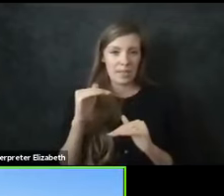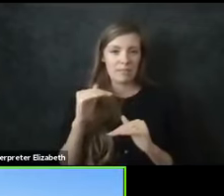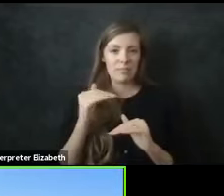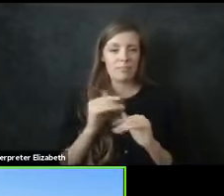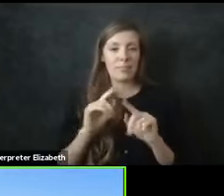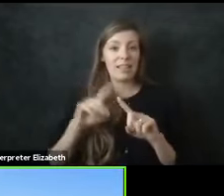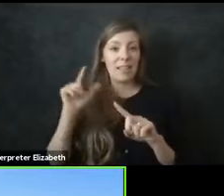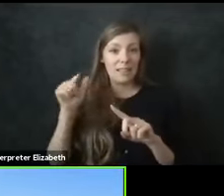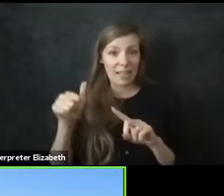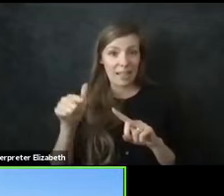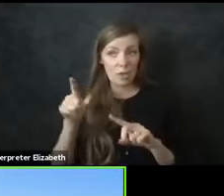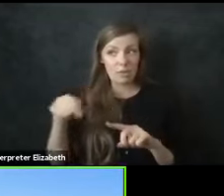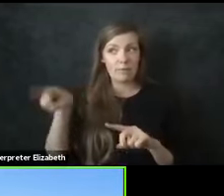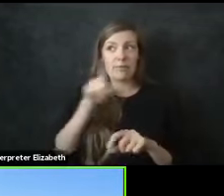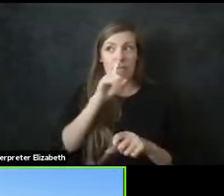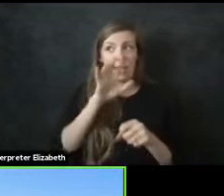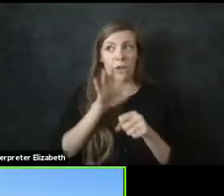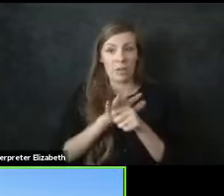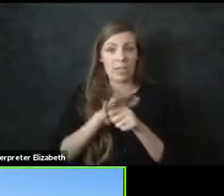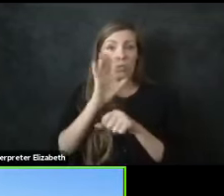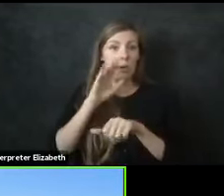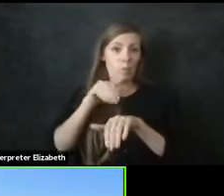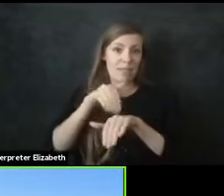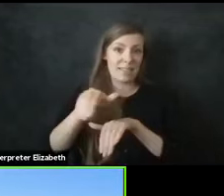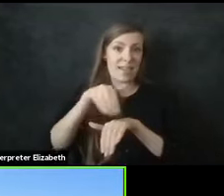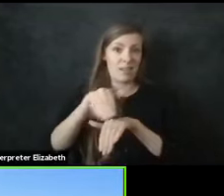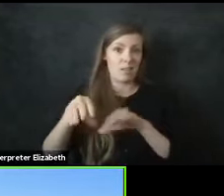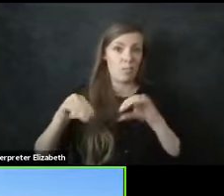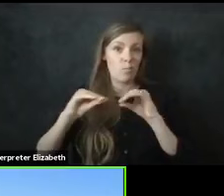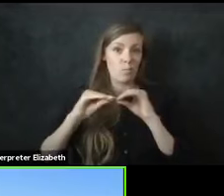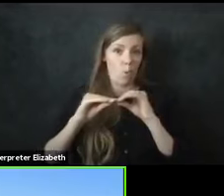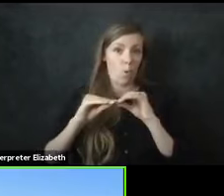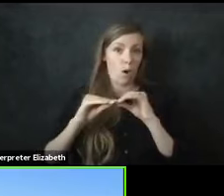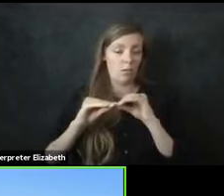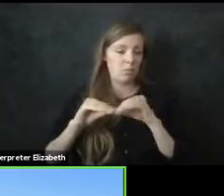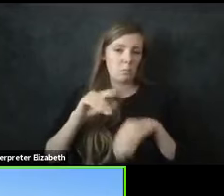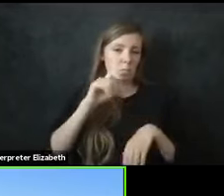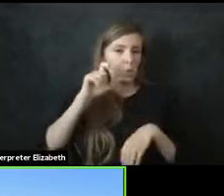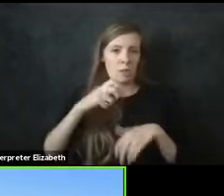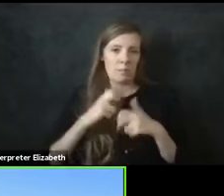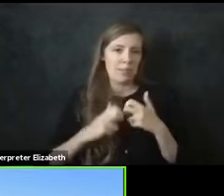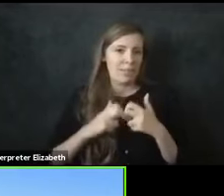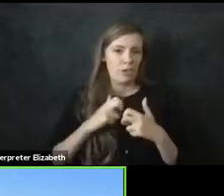that the supply is going to pick up so it should not be an issue. It's going to be nothing like it was in